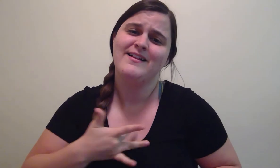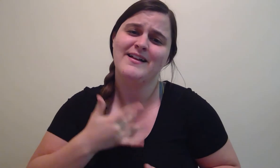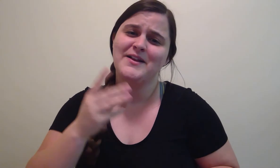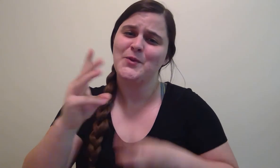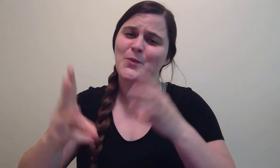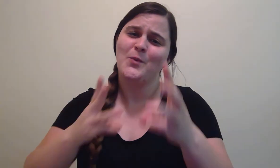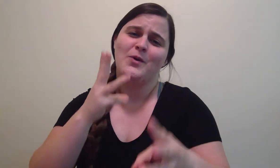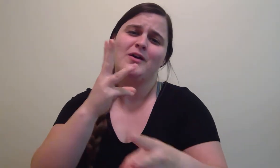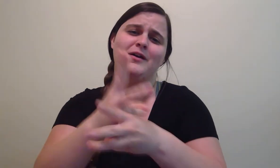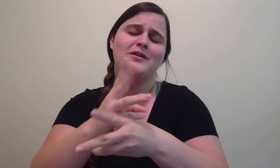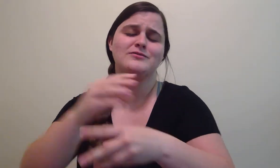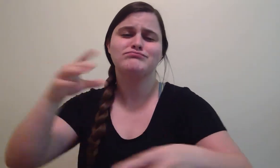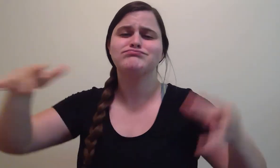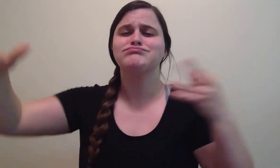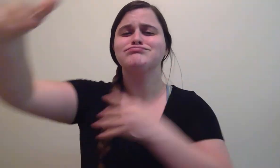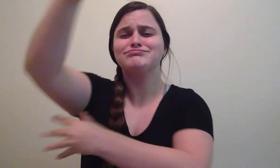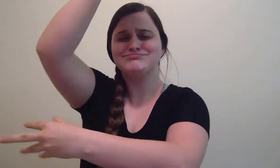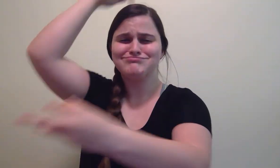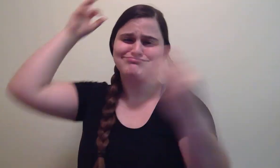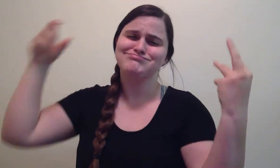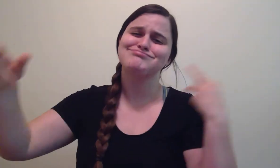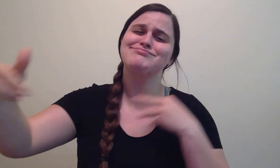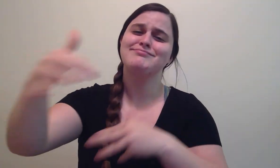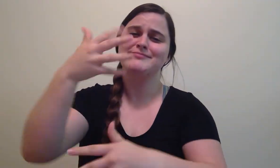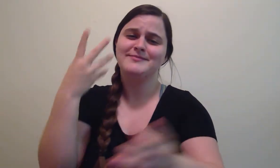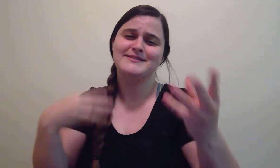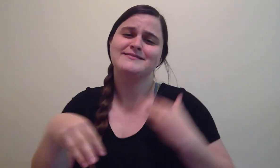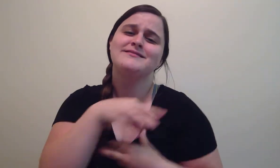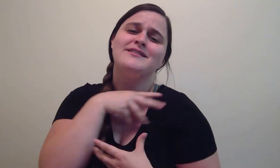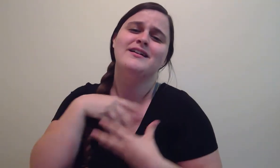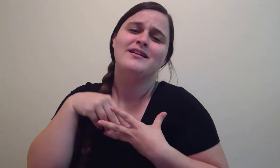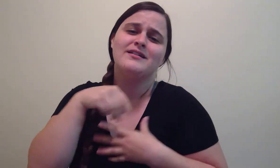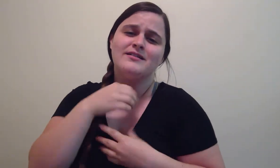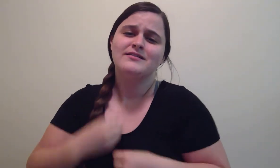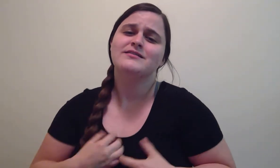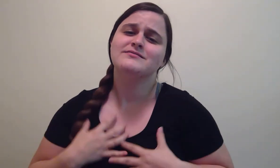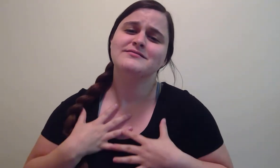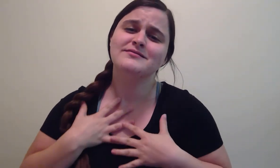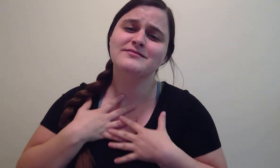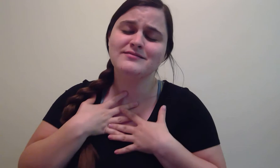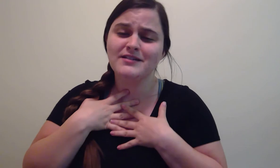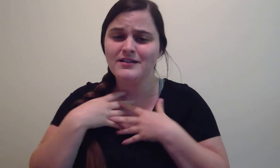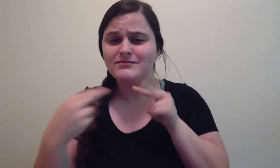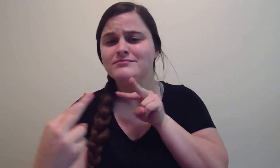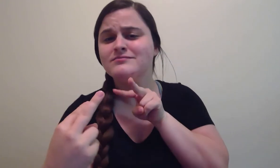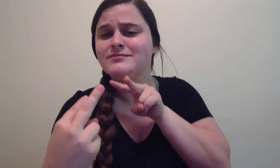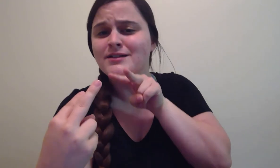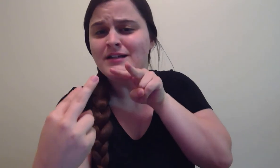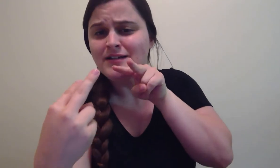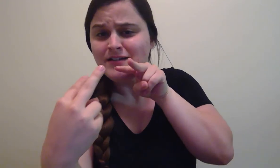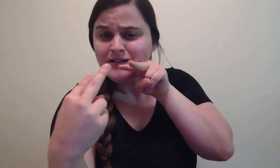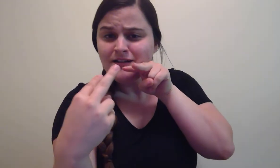You know, like the world is moving all around you, all beneath you, all inside you, and you're floating.